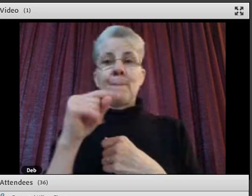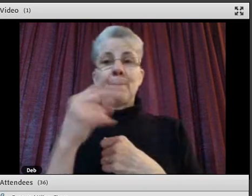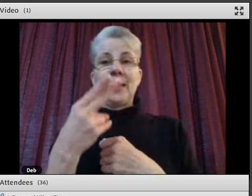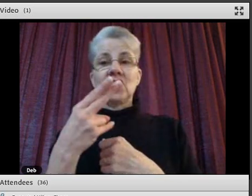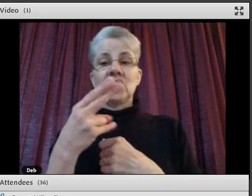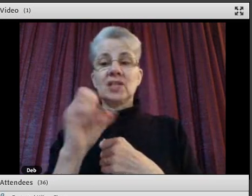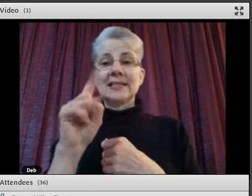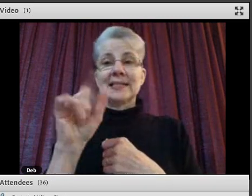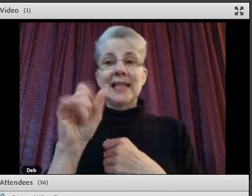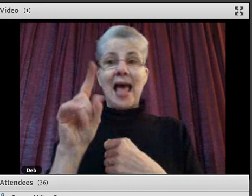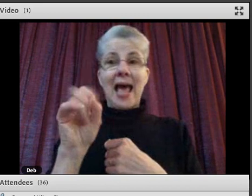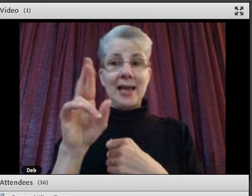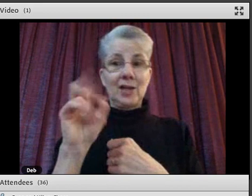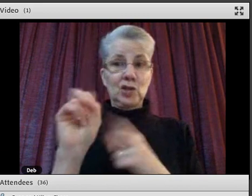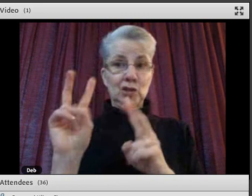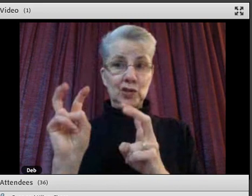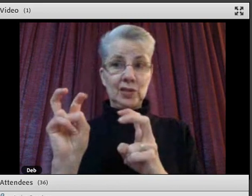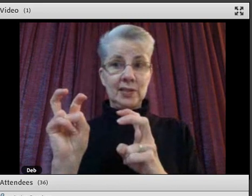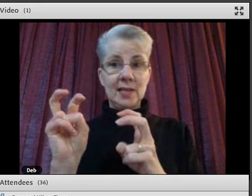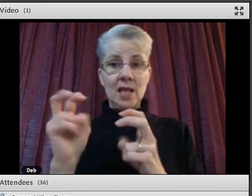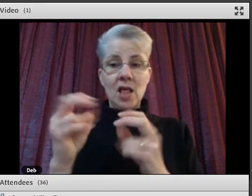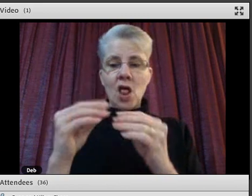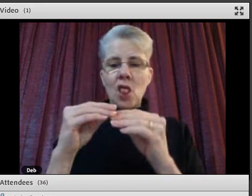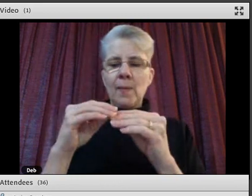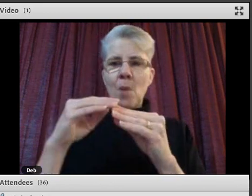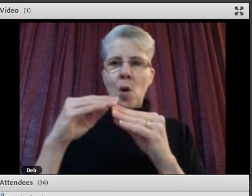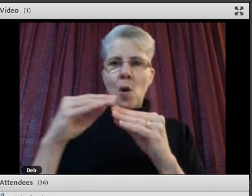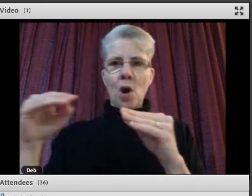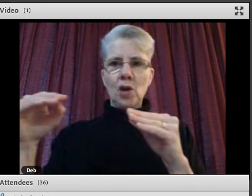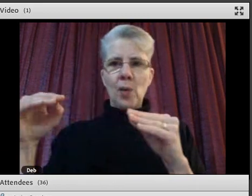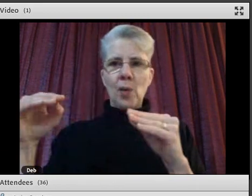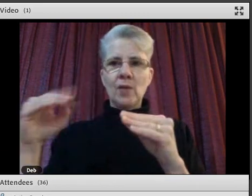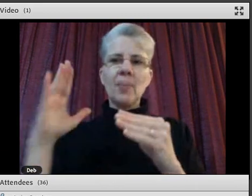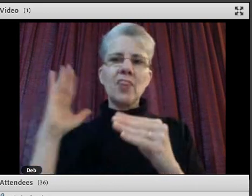It's actually kind of cool. The farther apart you have them, the lower the sound it's going to make.